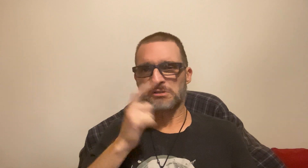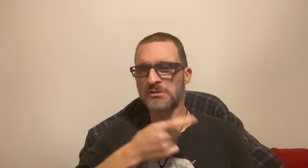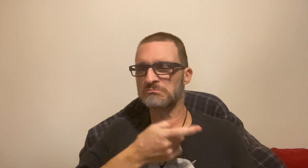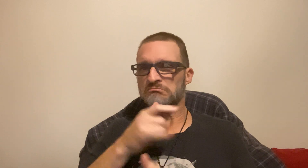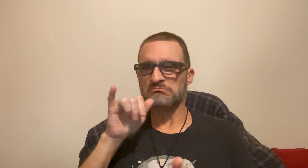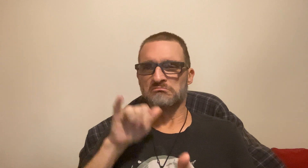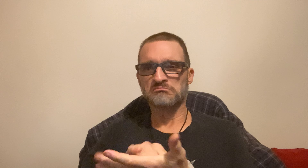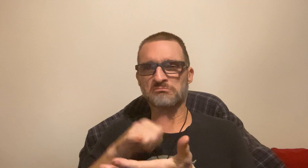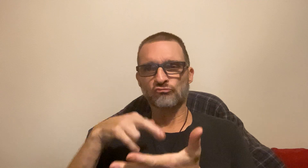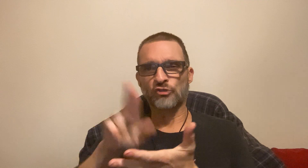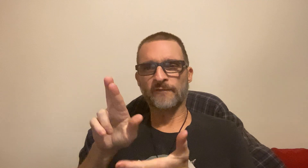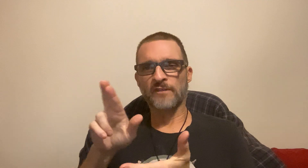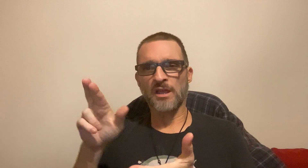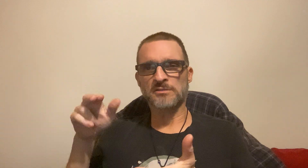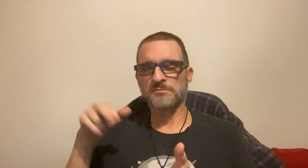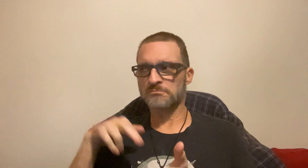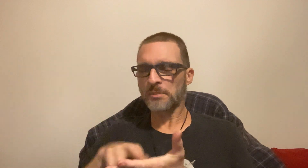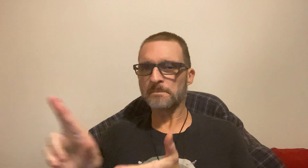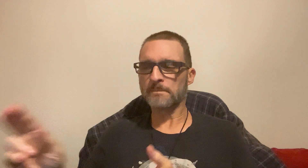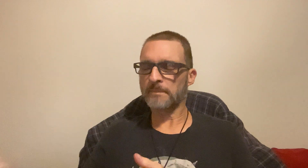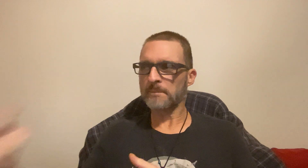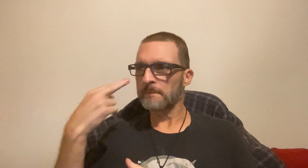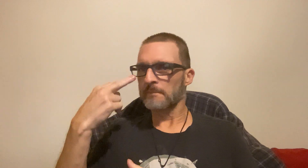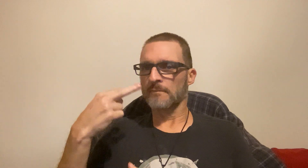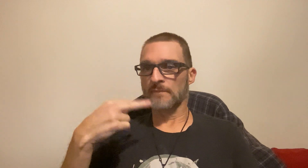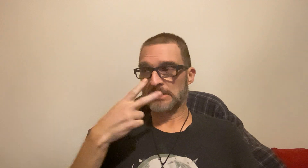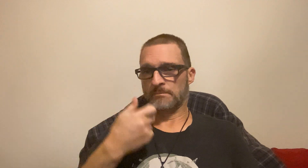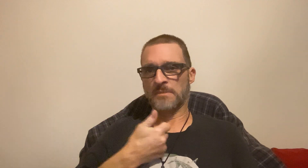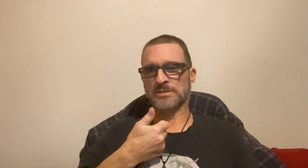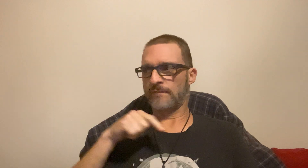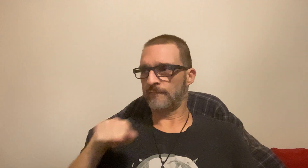Trying to see through its eyes but I couldn't see it It was just a reflection of me.